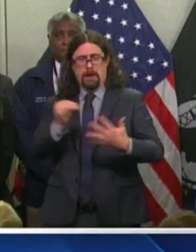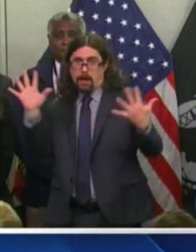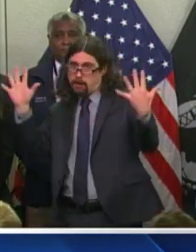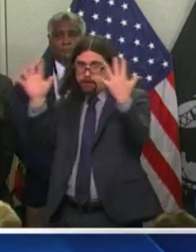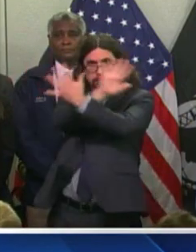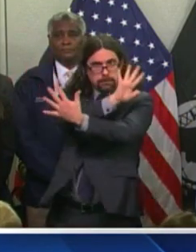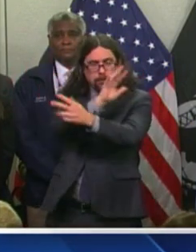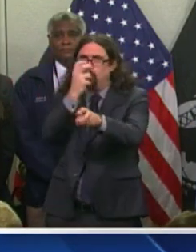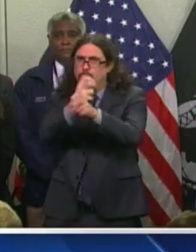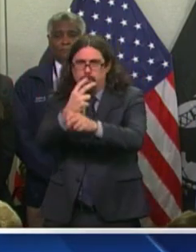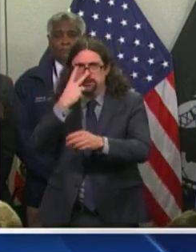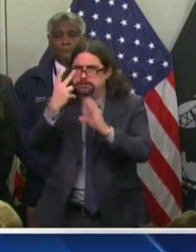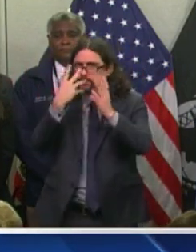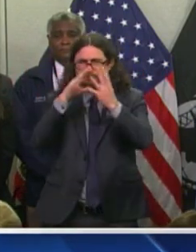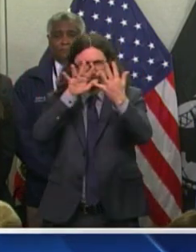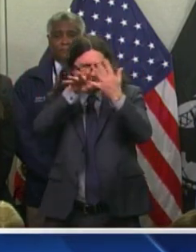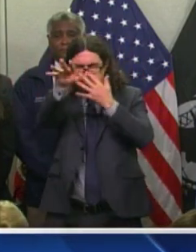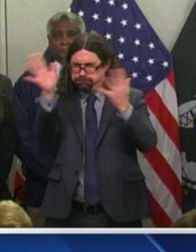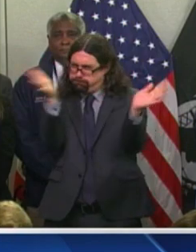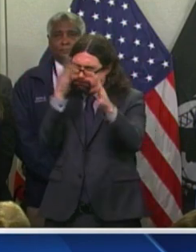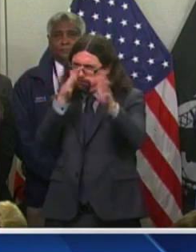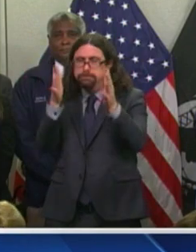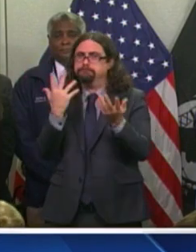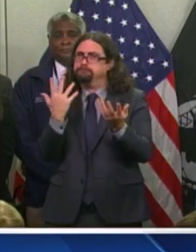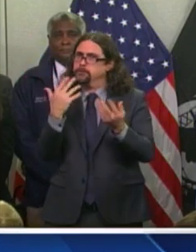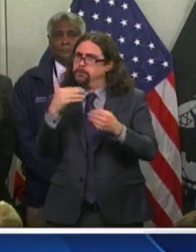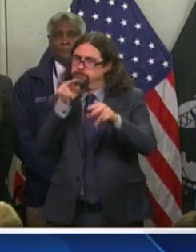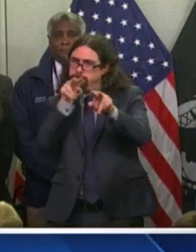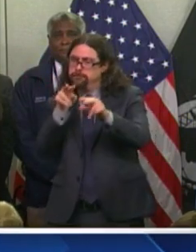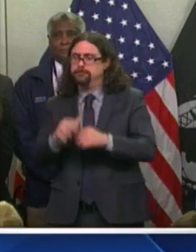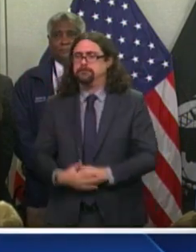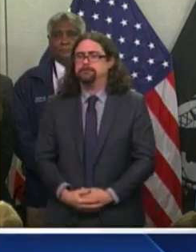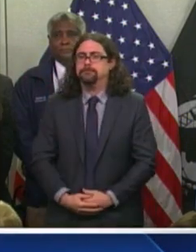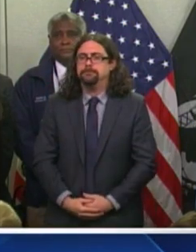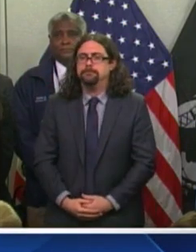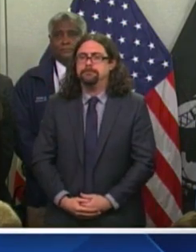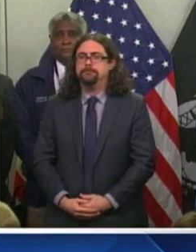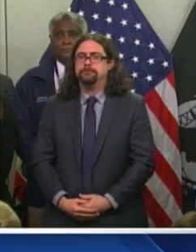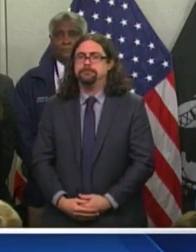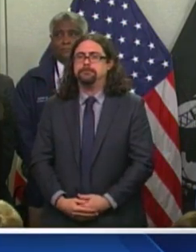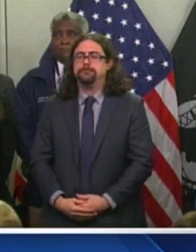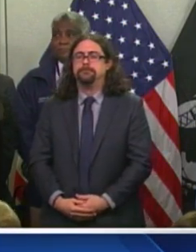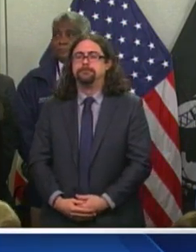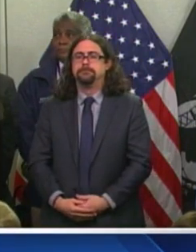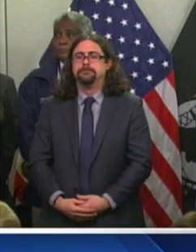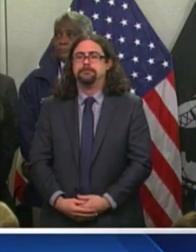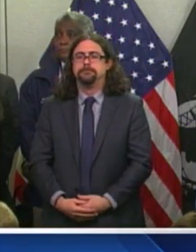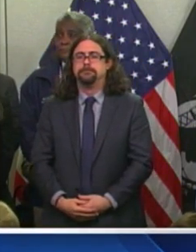THEY WILL NOT ONLY BE SNOW- FILLED AND SLIPPERY, THERE COULD BE WHITE-OUT CONDITIONS LITERALLY MEANING A DRIVER CANNOT SEE WHAT'S HAPPENING IN